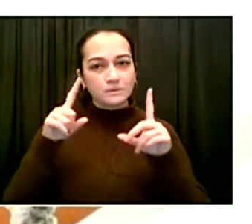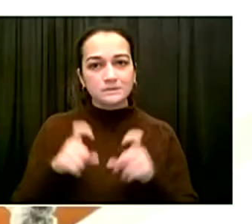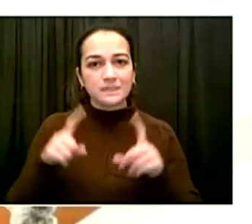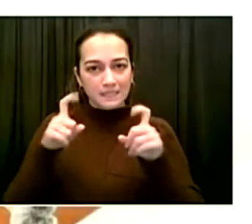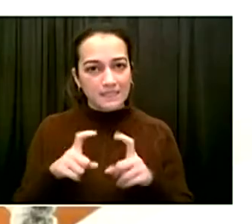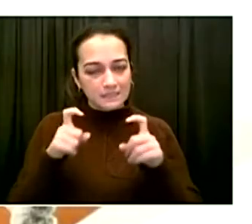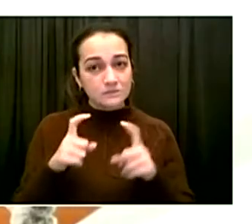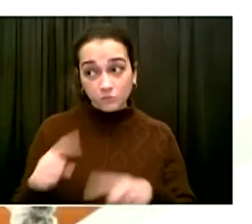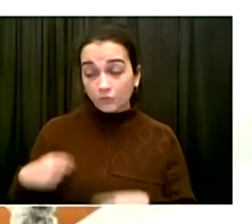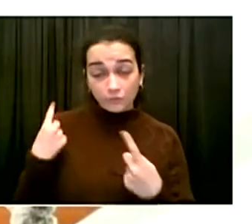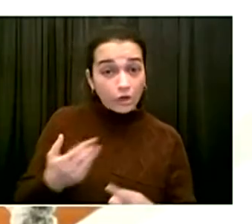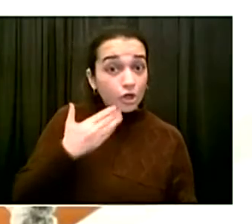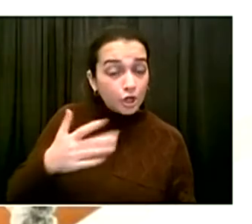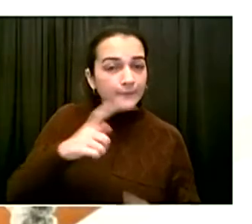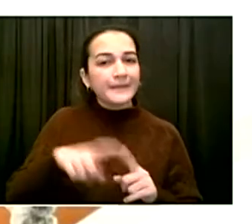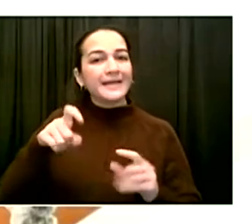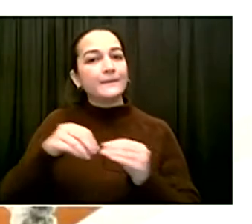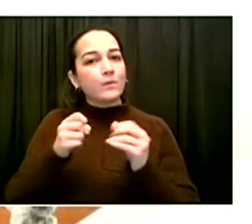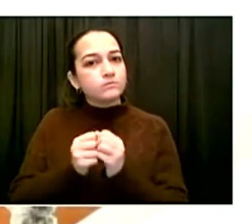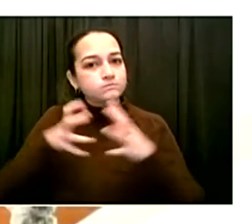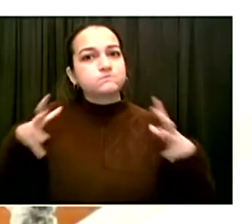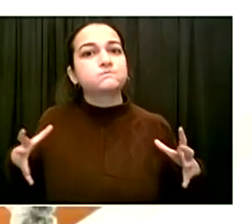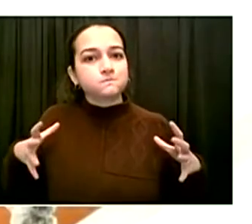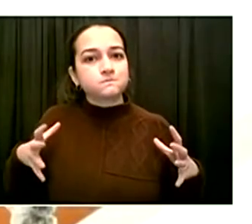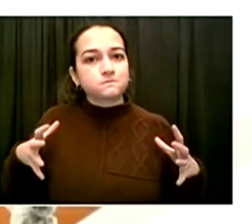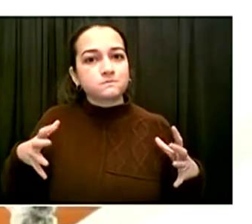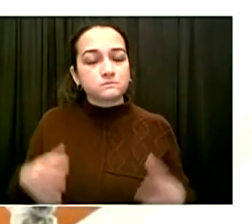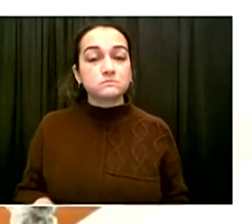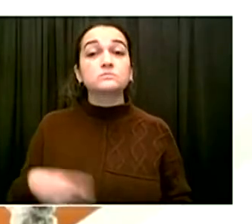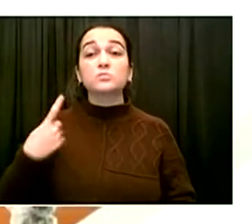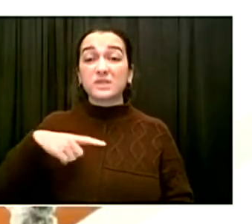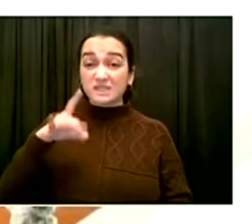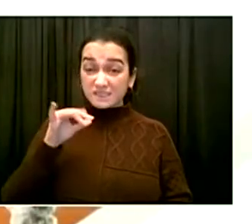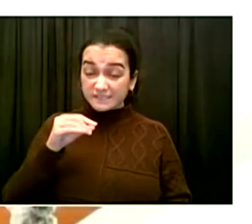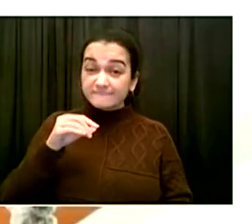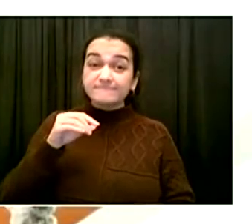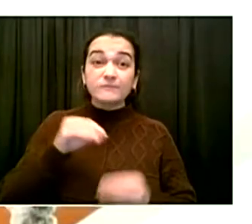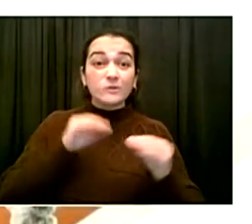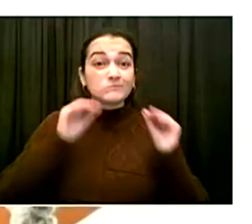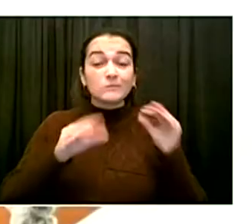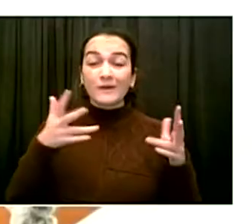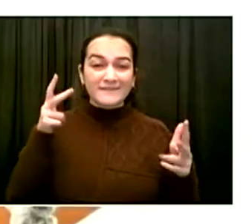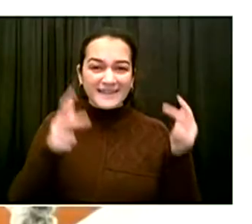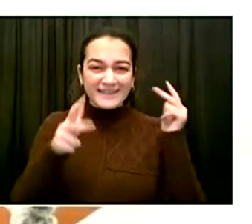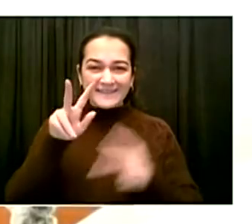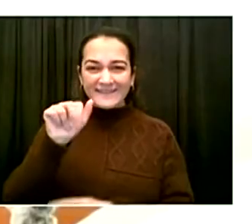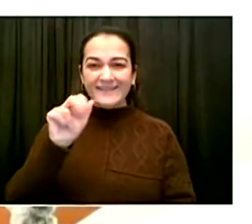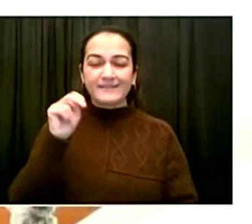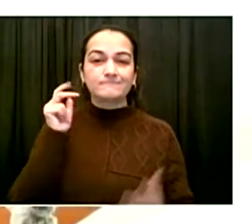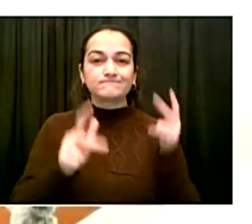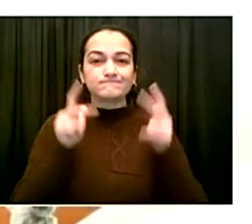FOREMOST IS DO EVERYTHING WE CAN IN NEW YORK CITY TO EXPAND TESTING, FAST. THAT'S WHY WE ARE OPENING NEW SITES IN EVERY SINGLE BOROUGH.